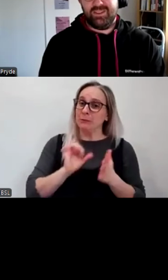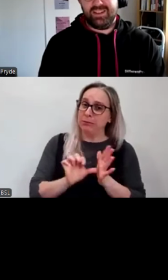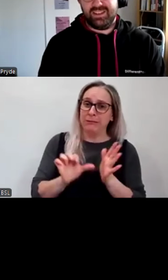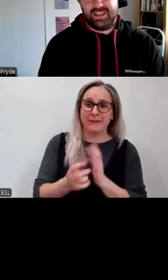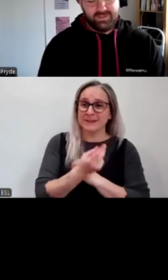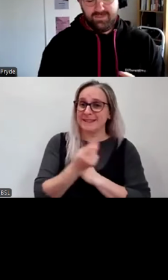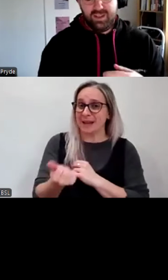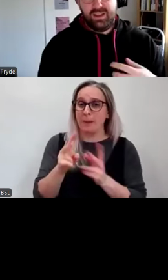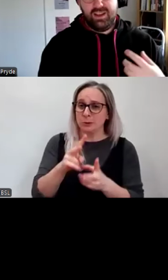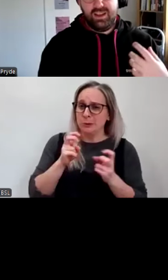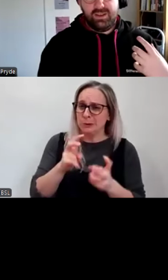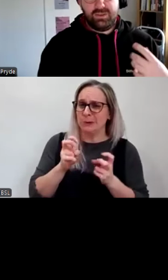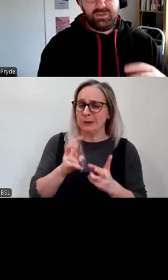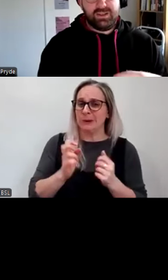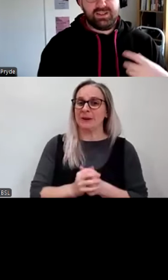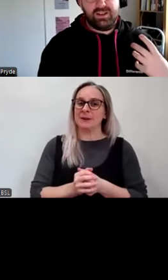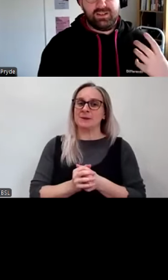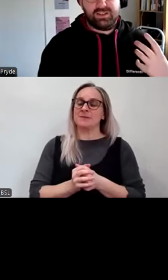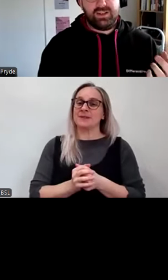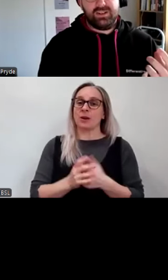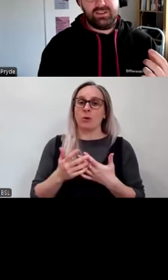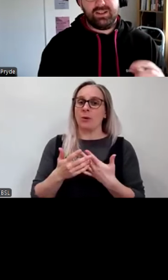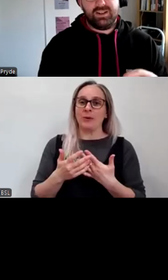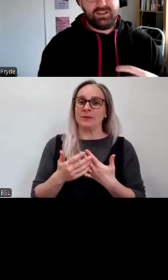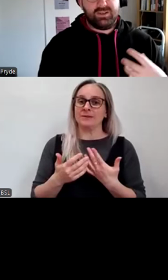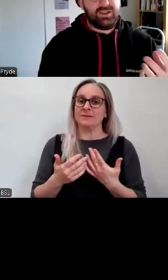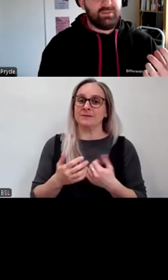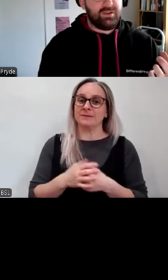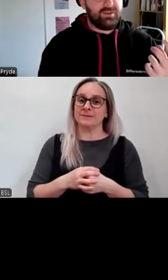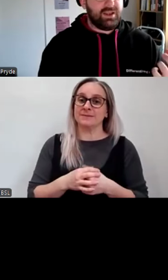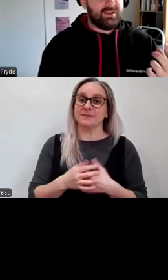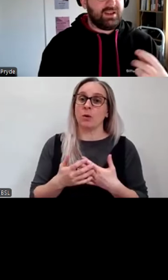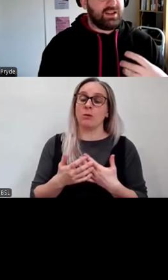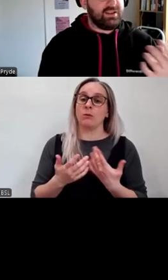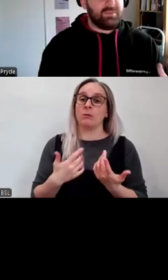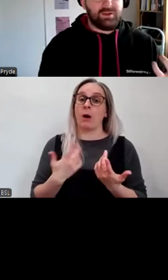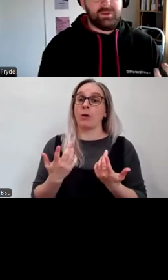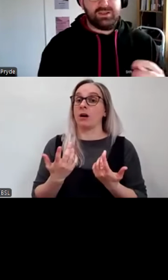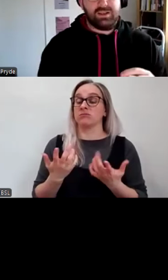Let's say jump in and start talking about hidden impairments.